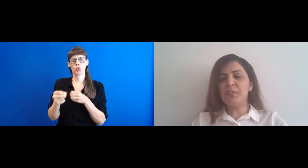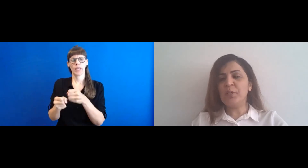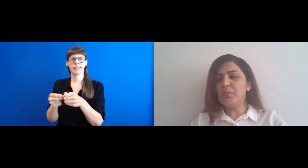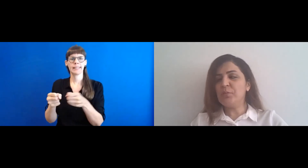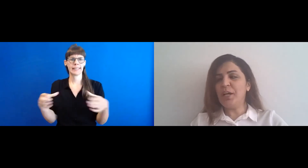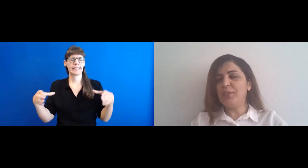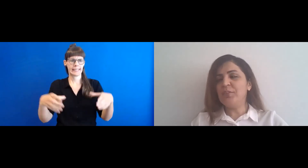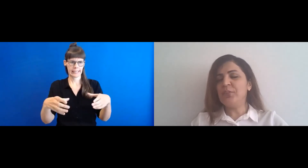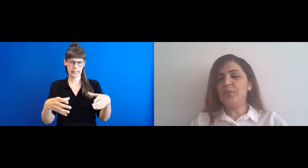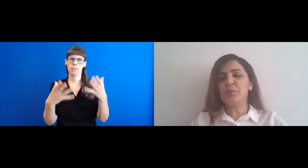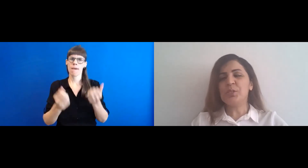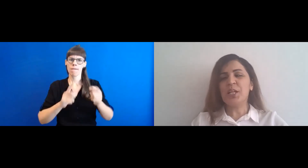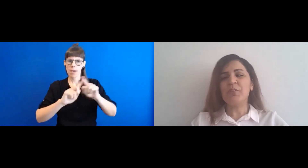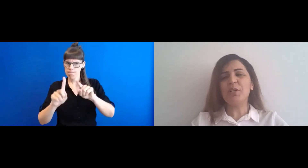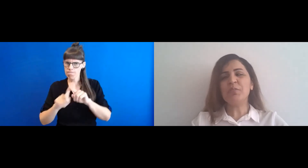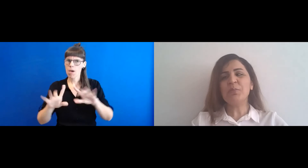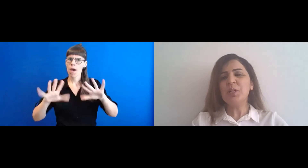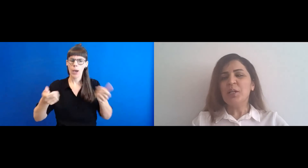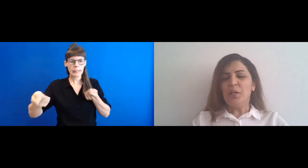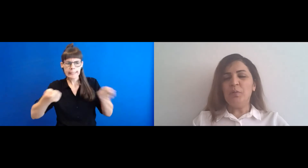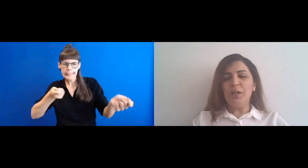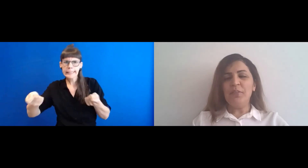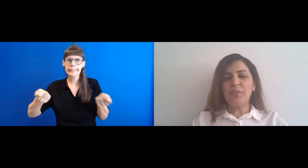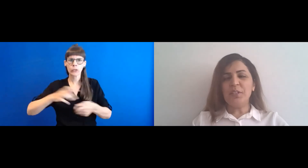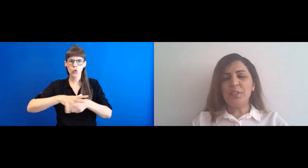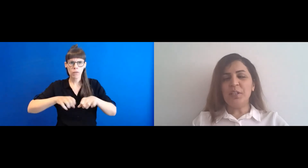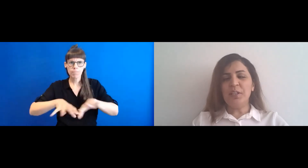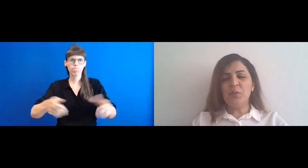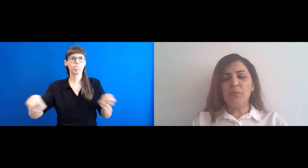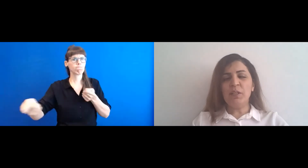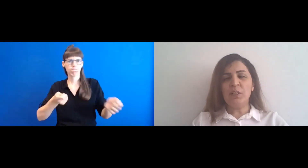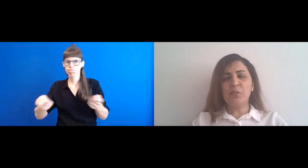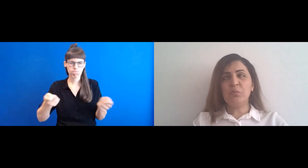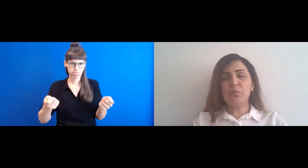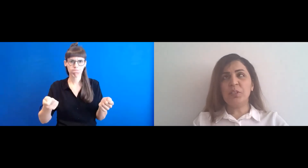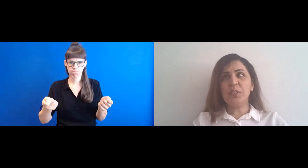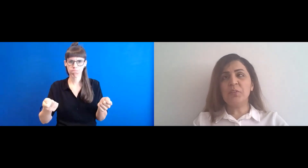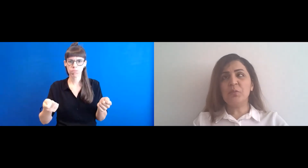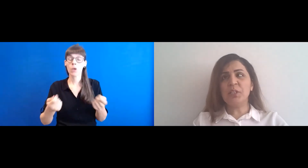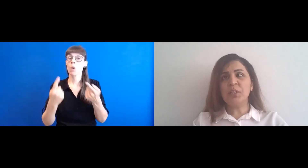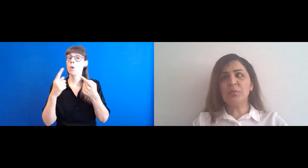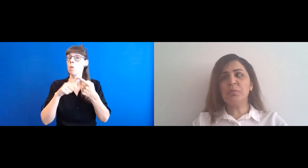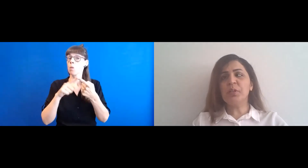the pandemic hit, also the nooiltion disability inclusion strategy steam established a few workstreams to